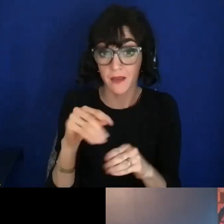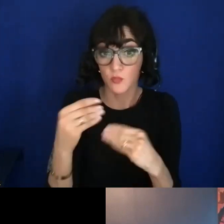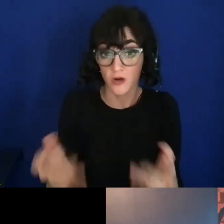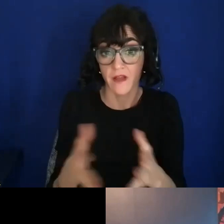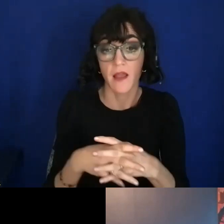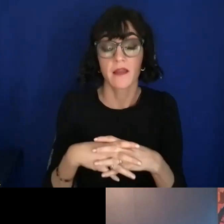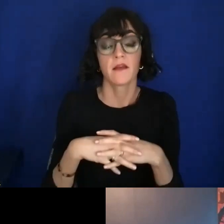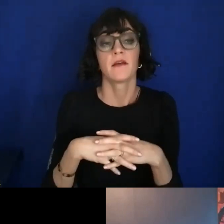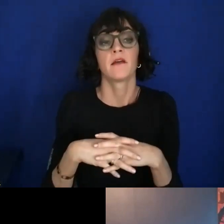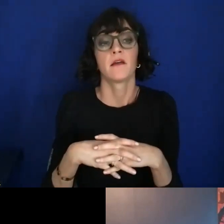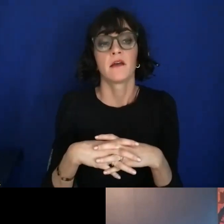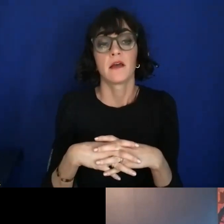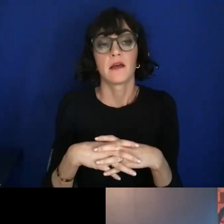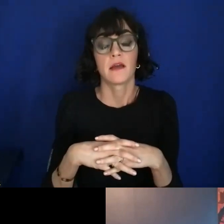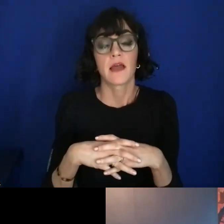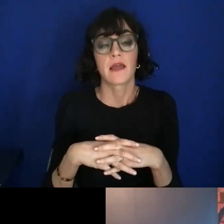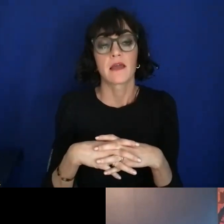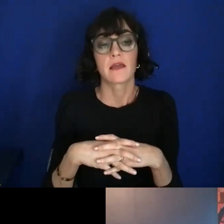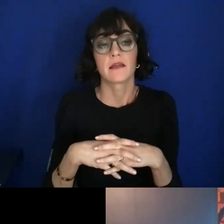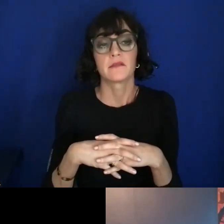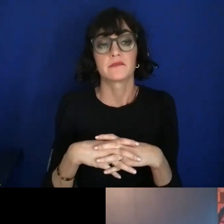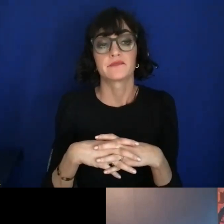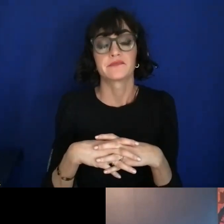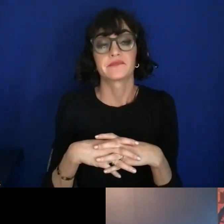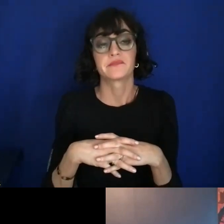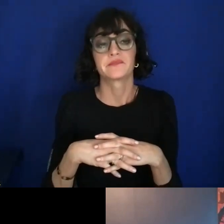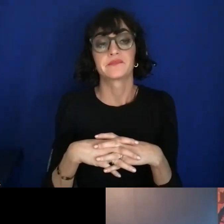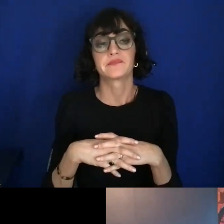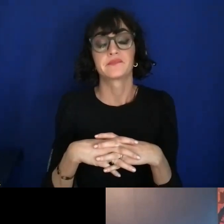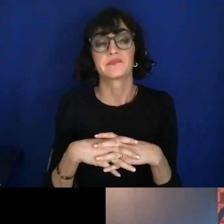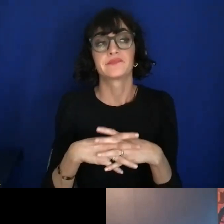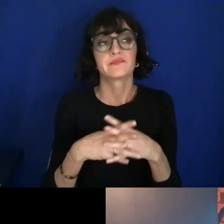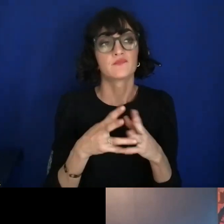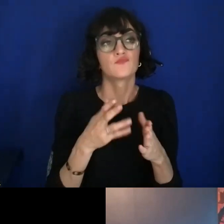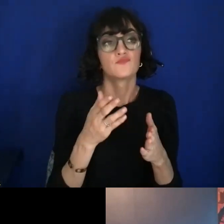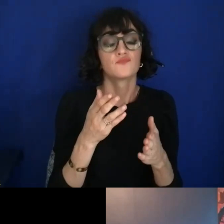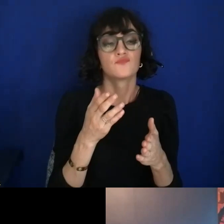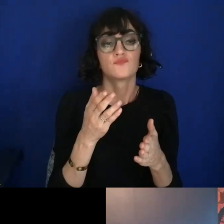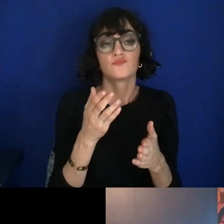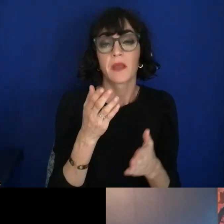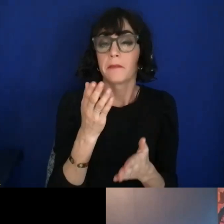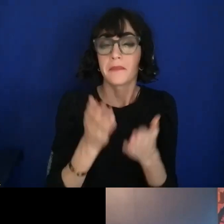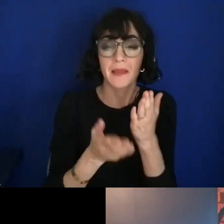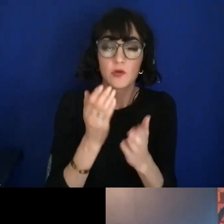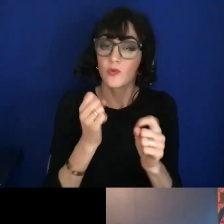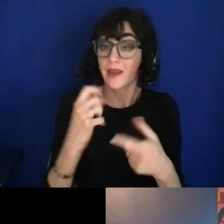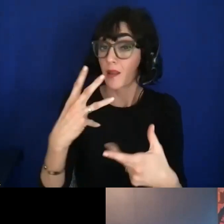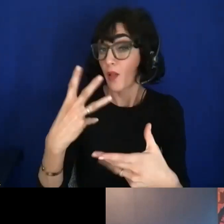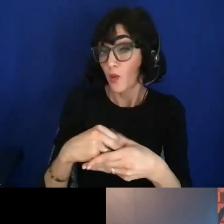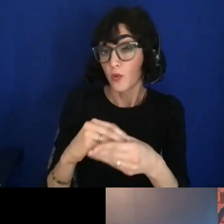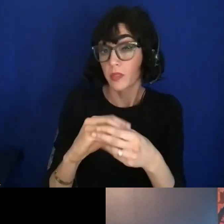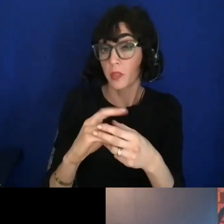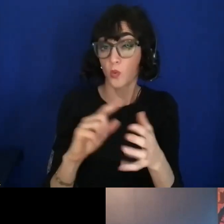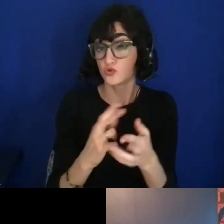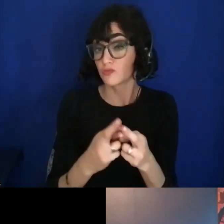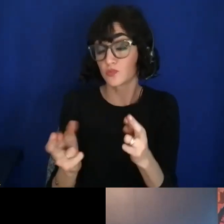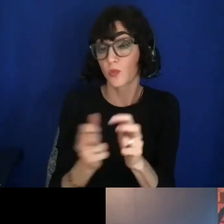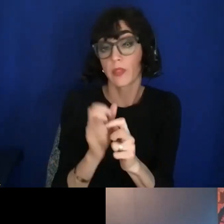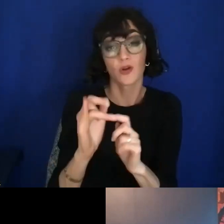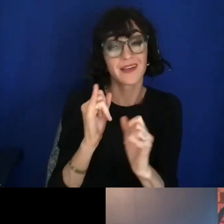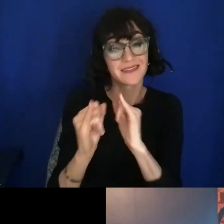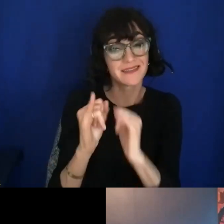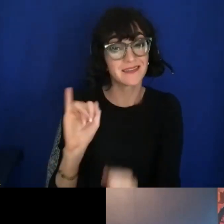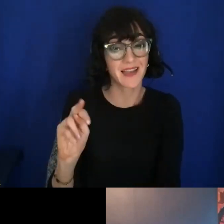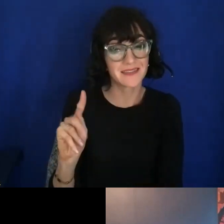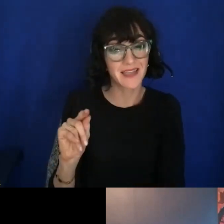putting um that somewhere into your intake packet or process as part of education for